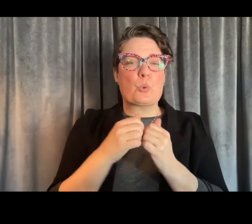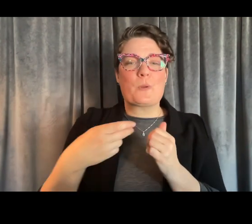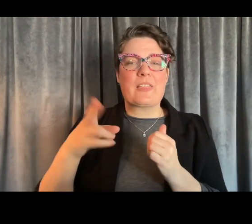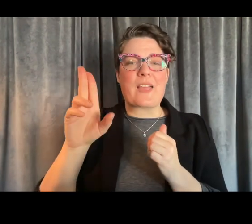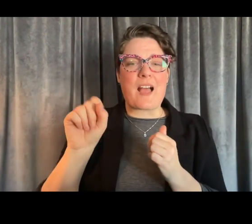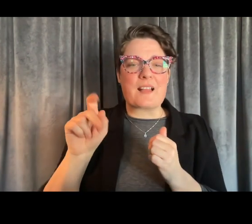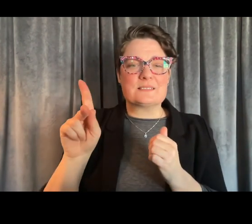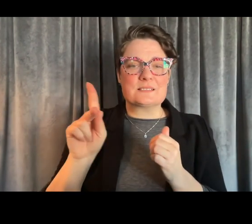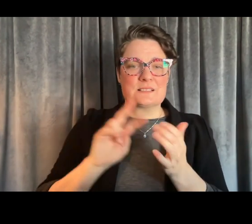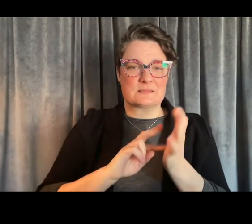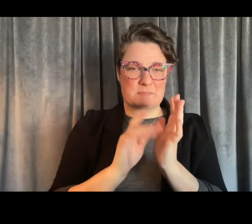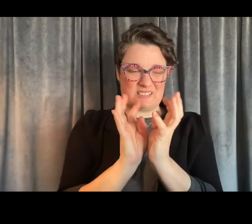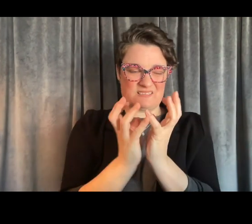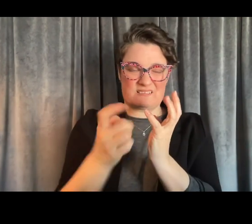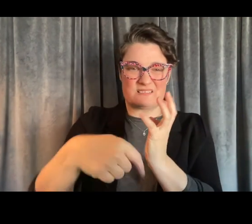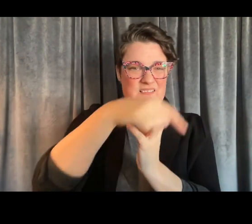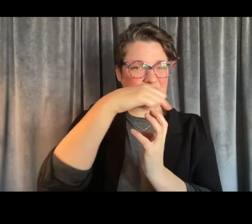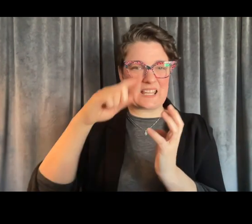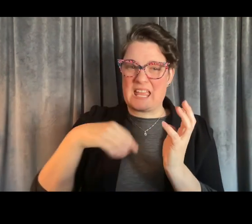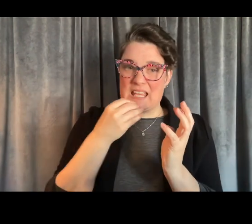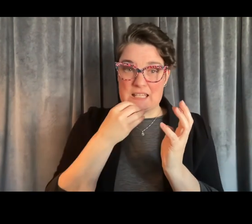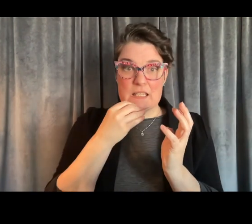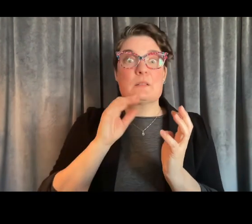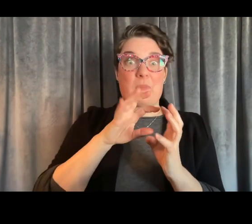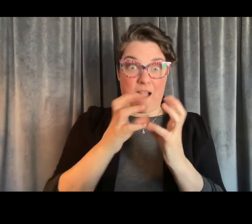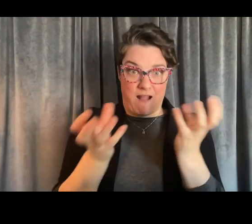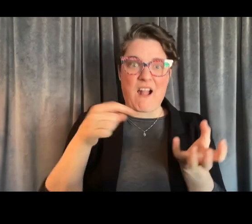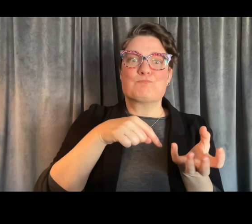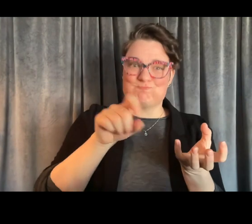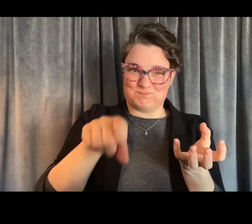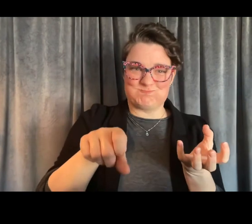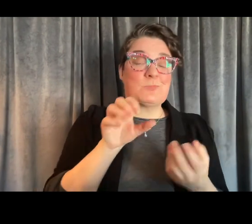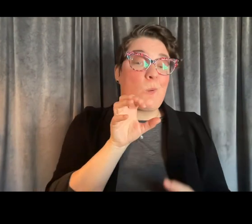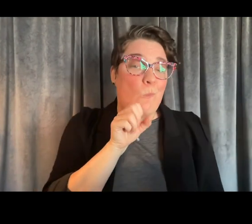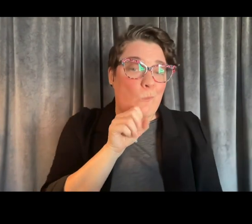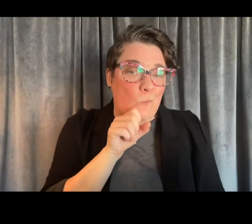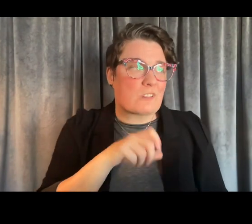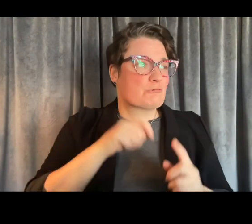outside and edible inside, so like orange, banana, almond, pomegranate,